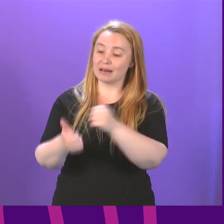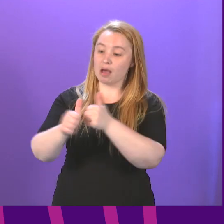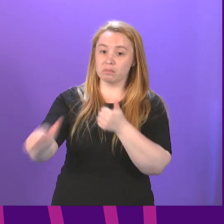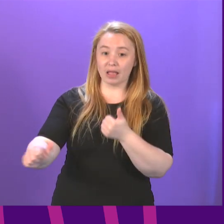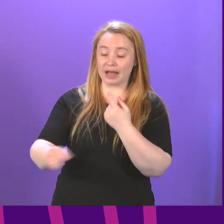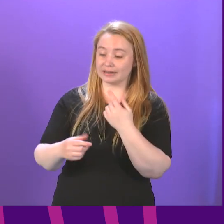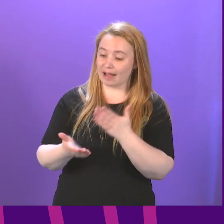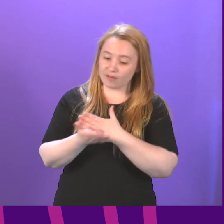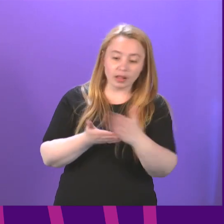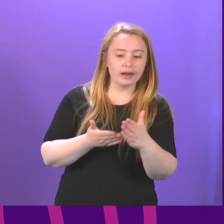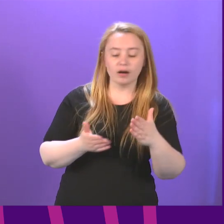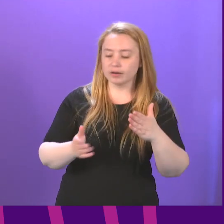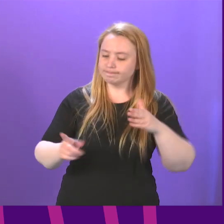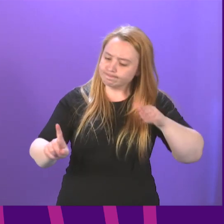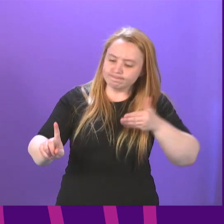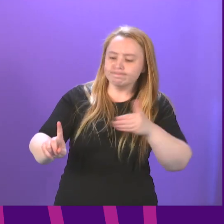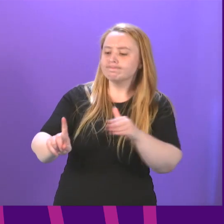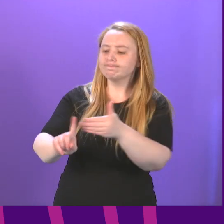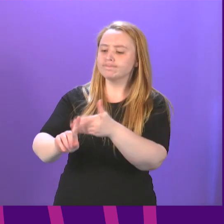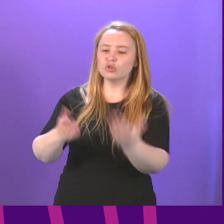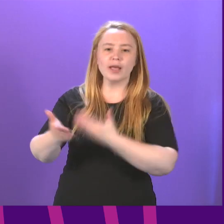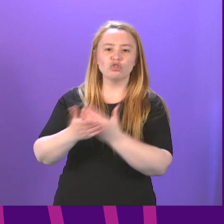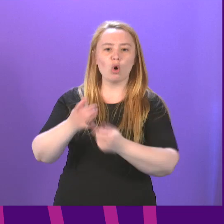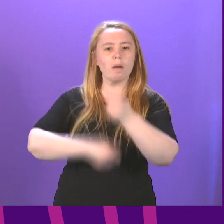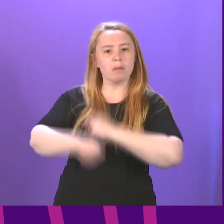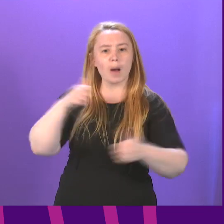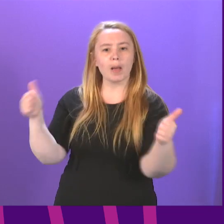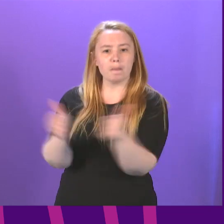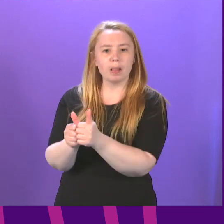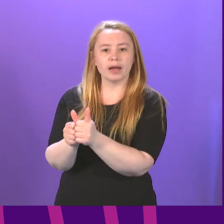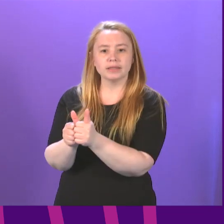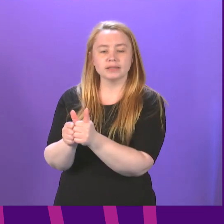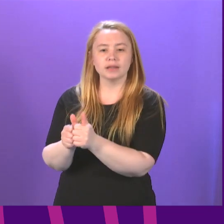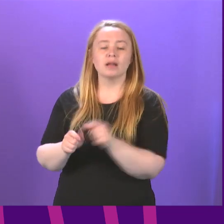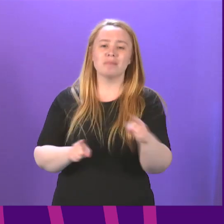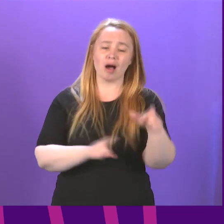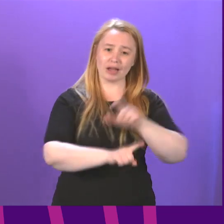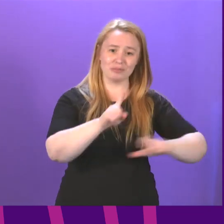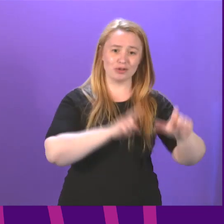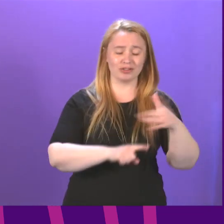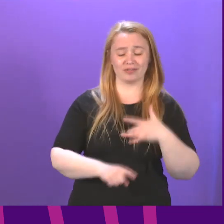pathway to compliance, but the community is still sceptical, after years of disruption